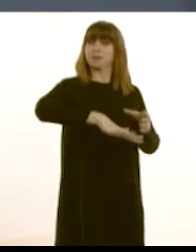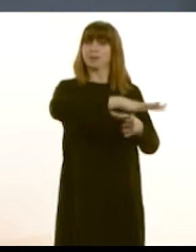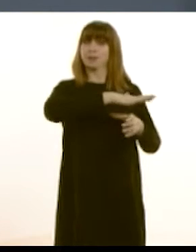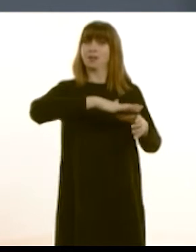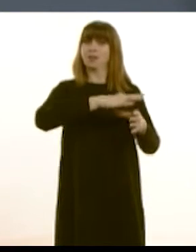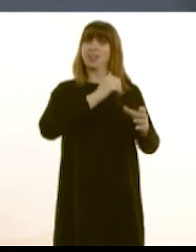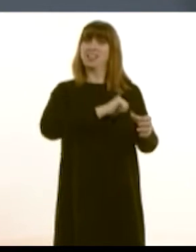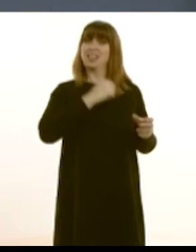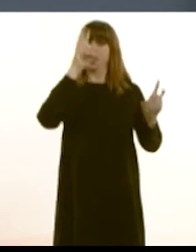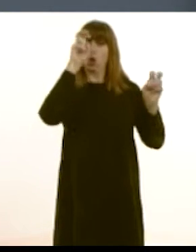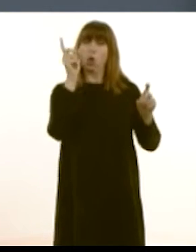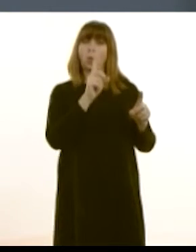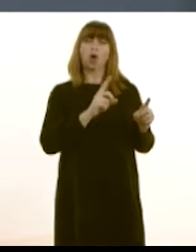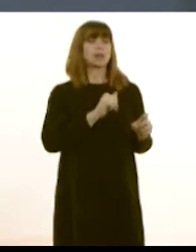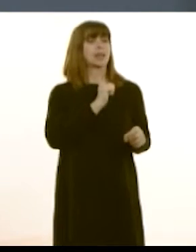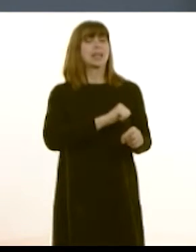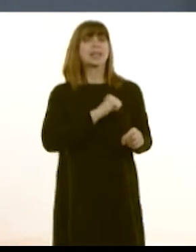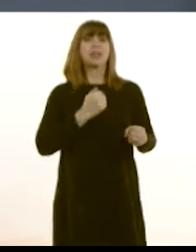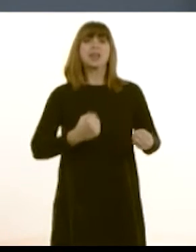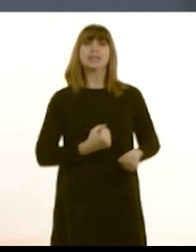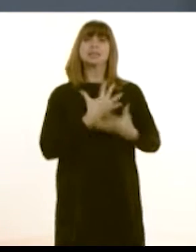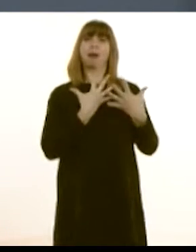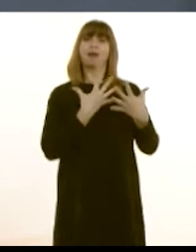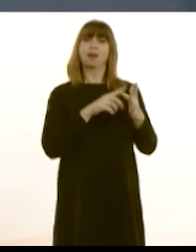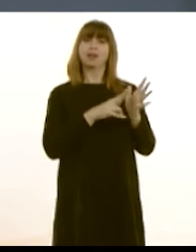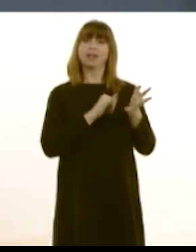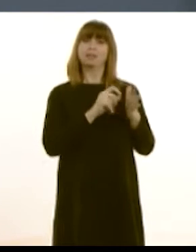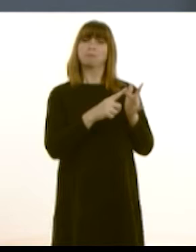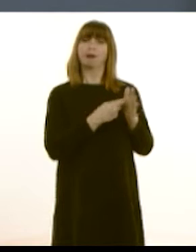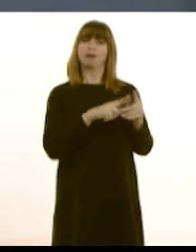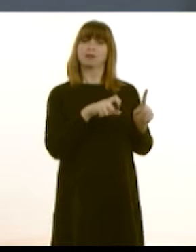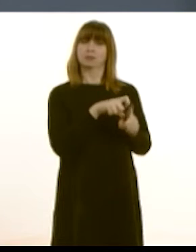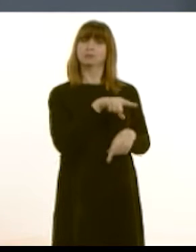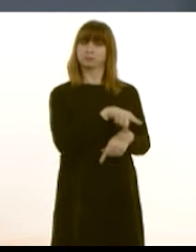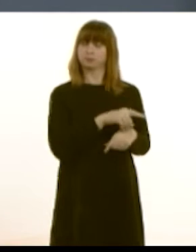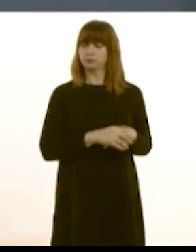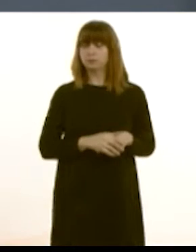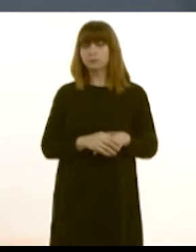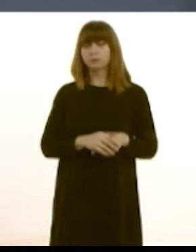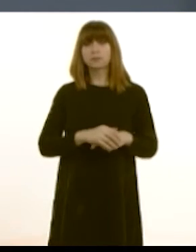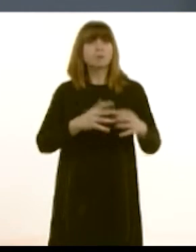formed with Welsh Government funding, as you say, after a successful balloting of local businesses.